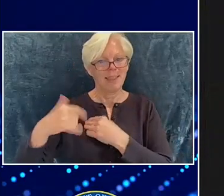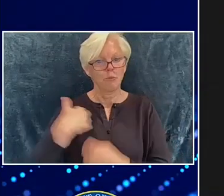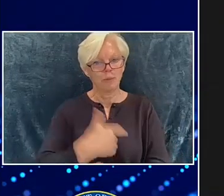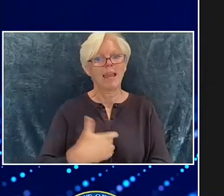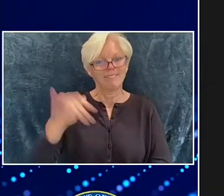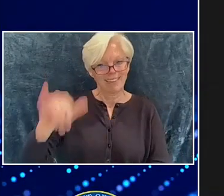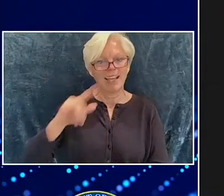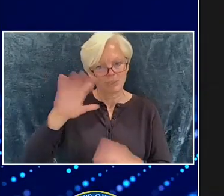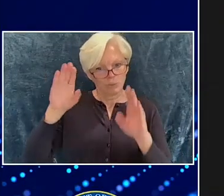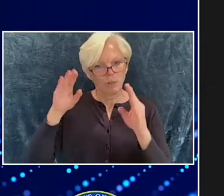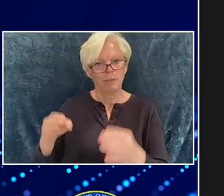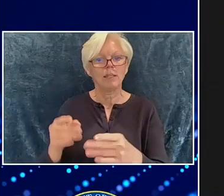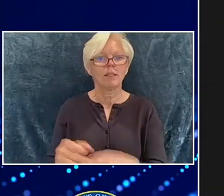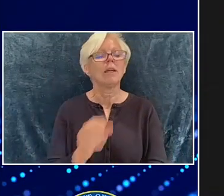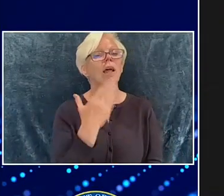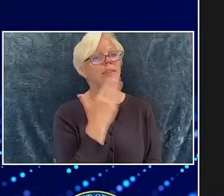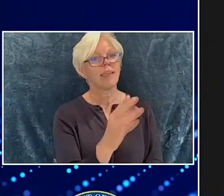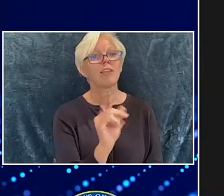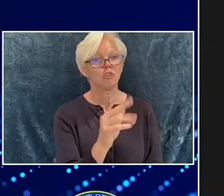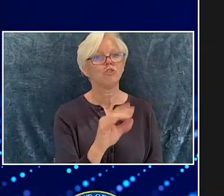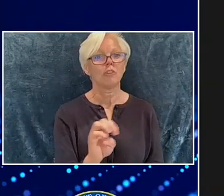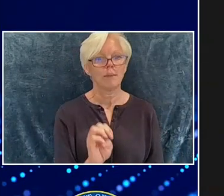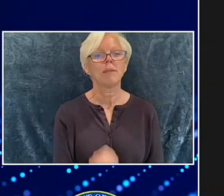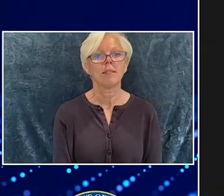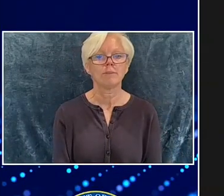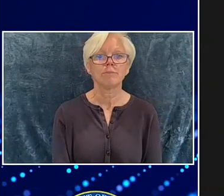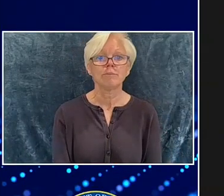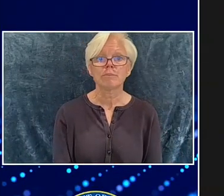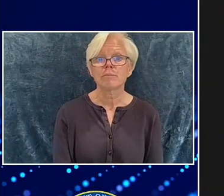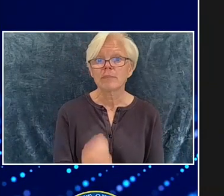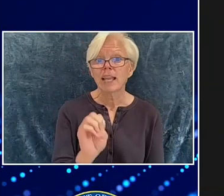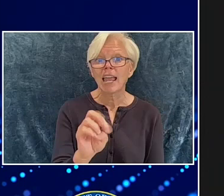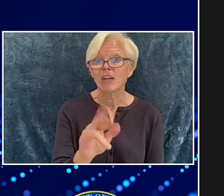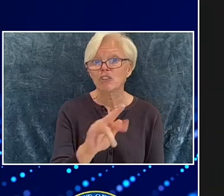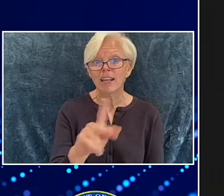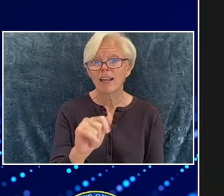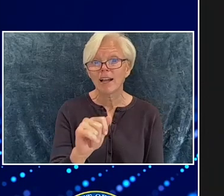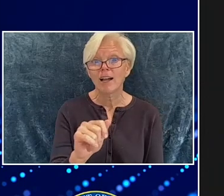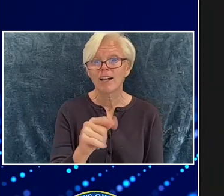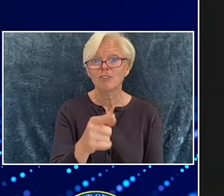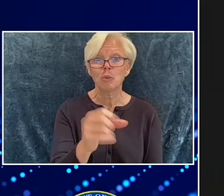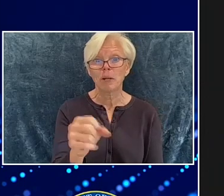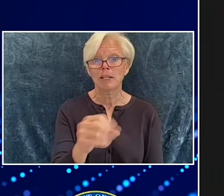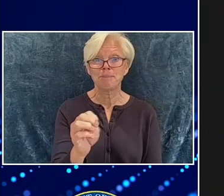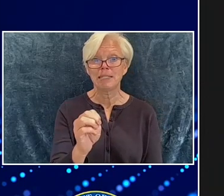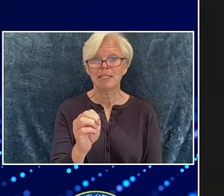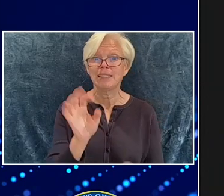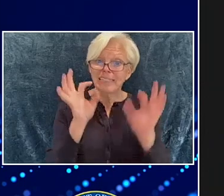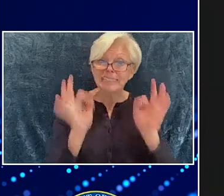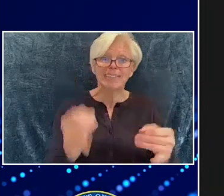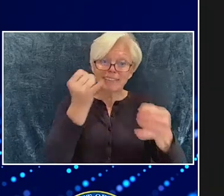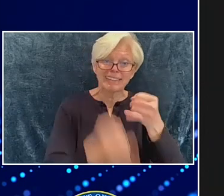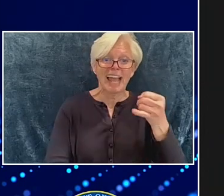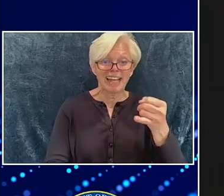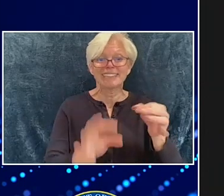Thank you, Jamie. Alright, Erika, do you want to be the super last final comment on-? Okay, and then we will move to cash